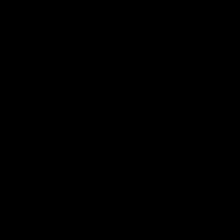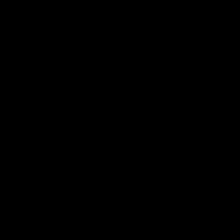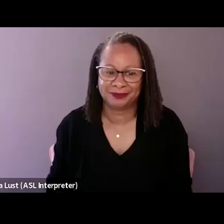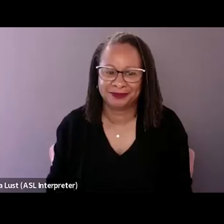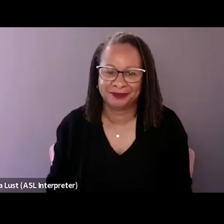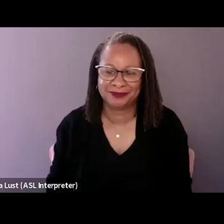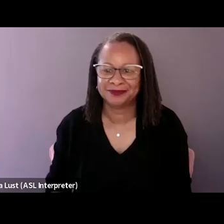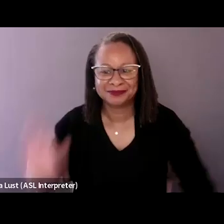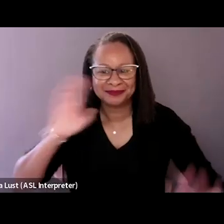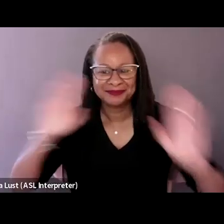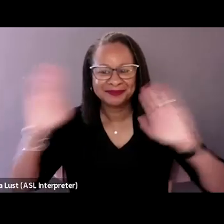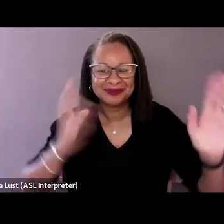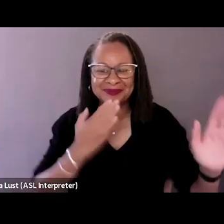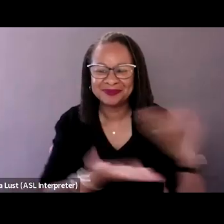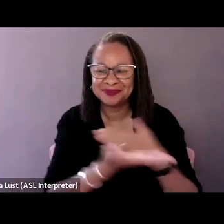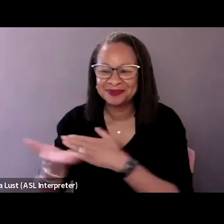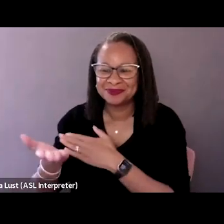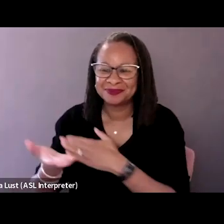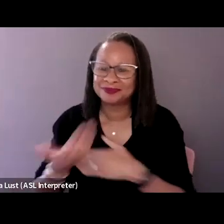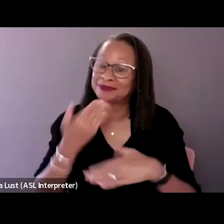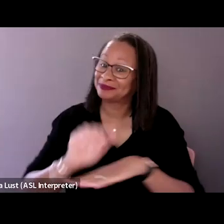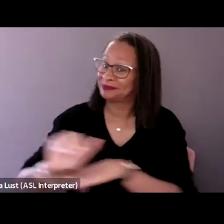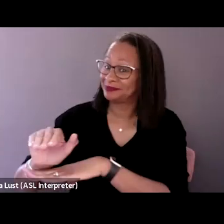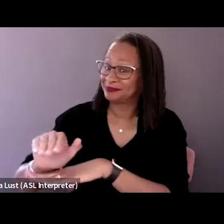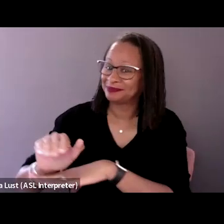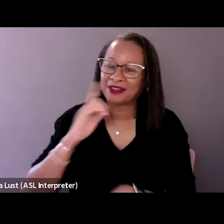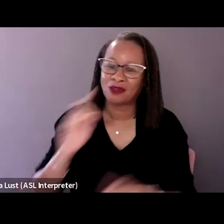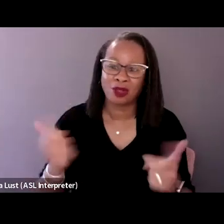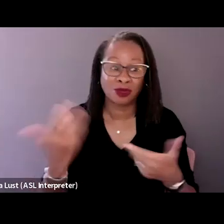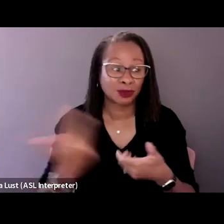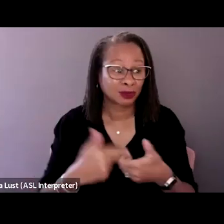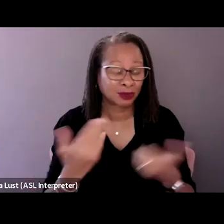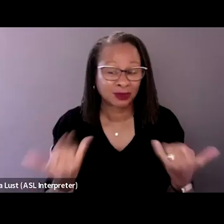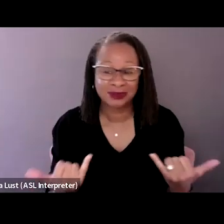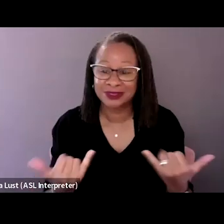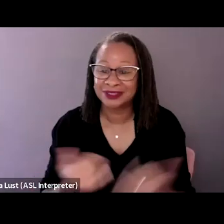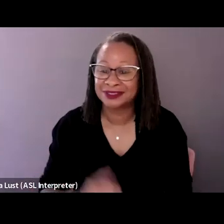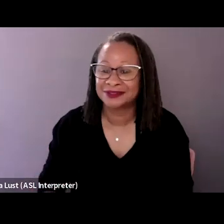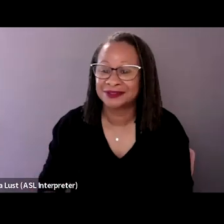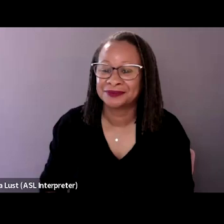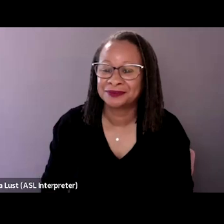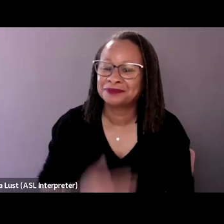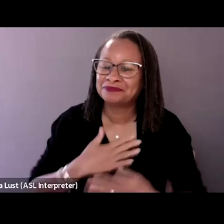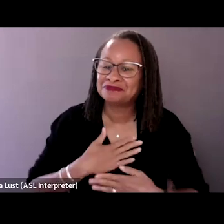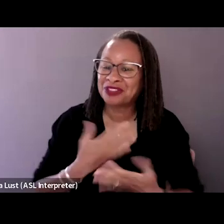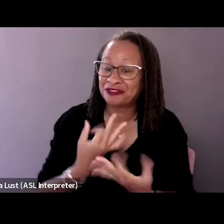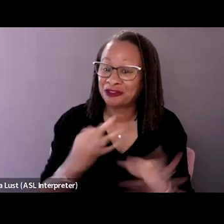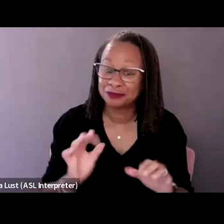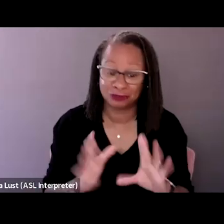Hello. Good morning. Good evening. For all of you joining us today. Please feel free to use the chat to introduce yourselves